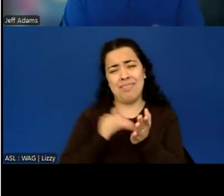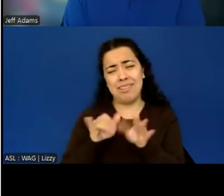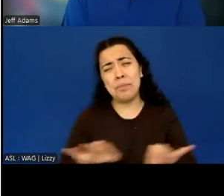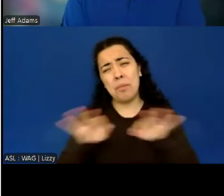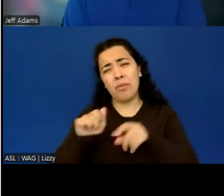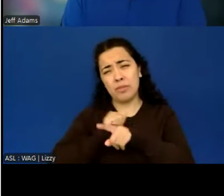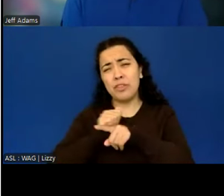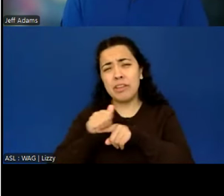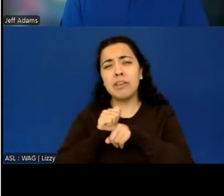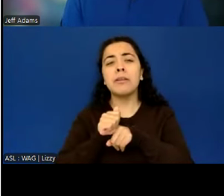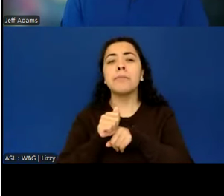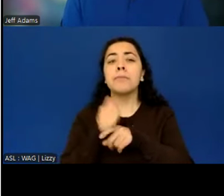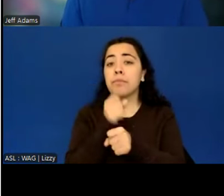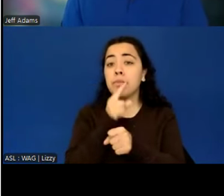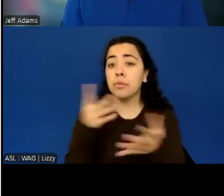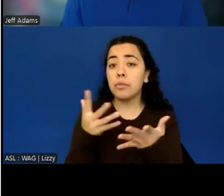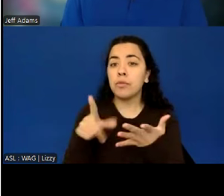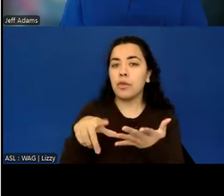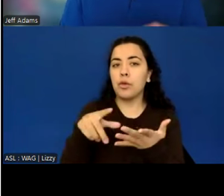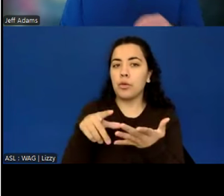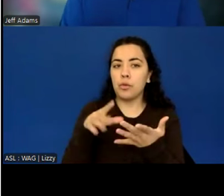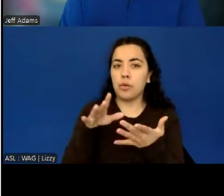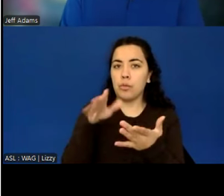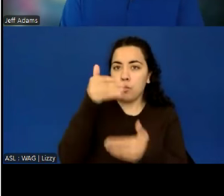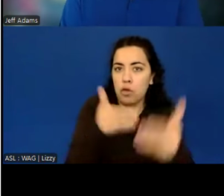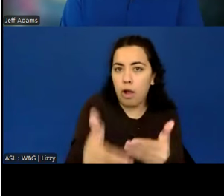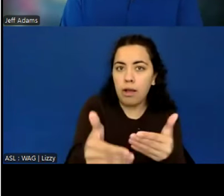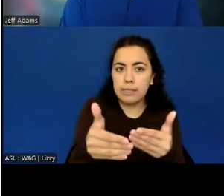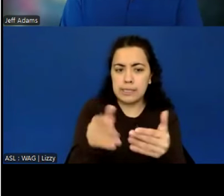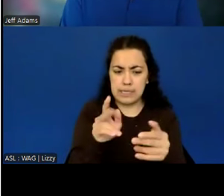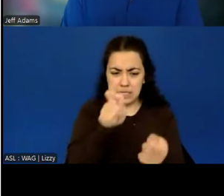as does making sure you are refining your processes as you understand how things need